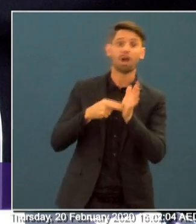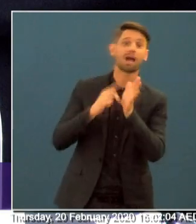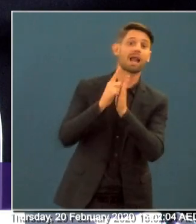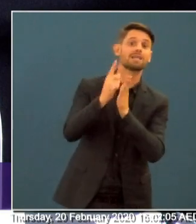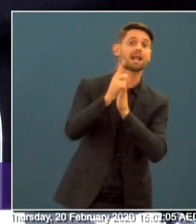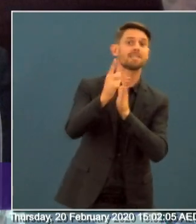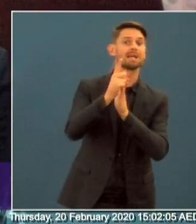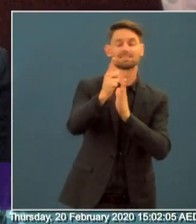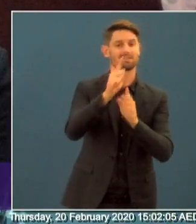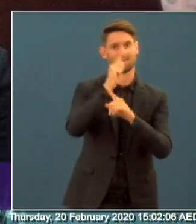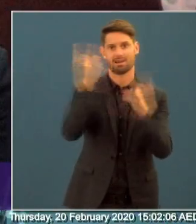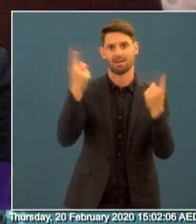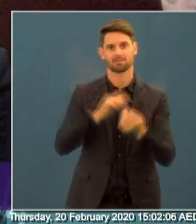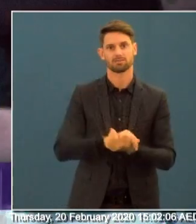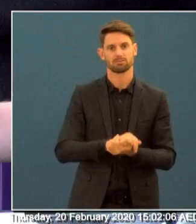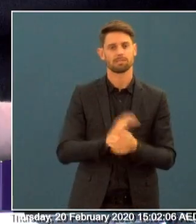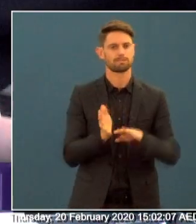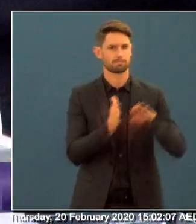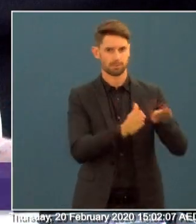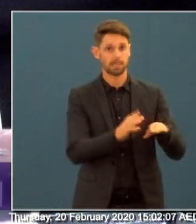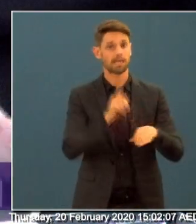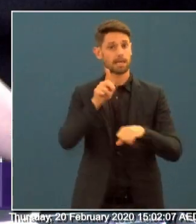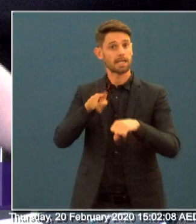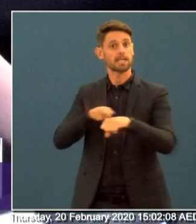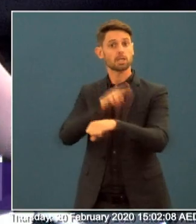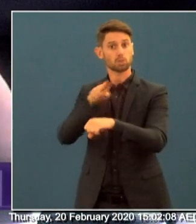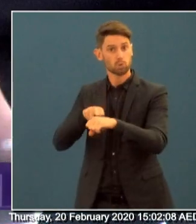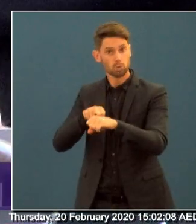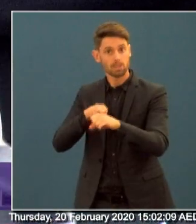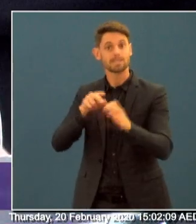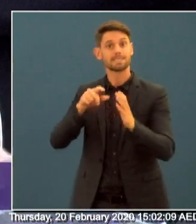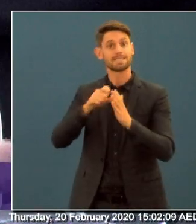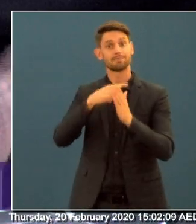The National Disability Strategy is, I believe,